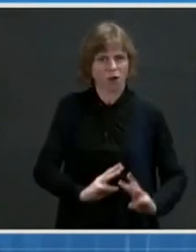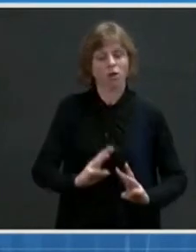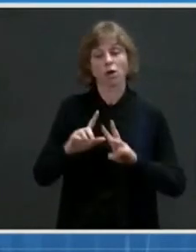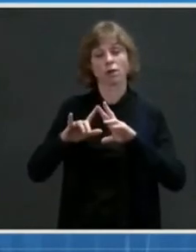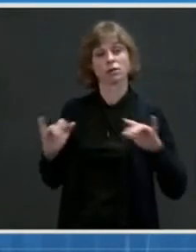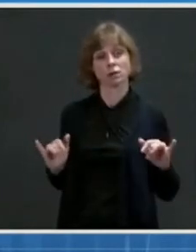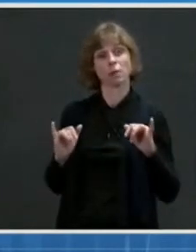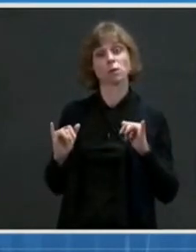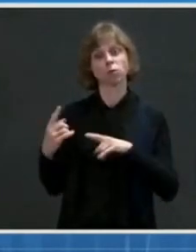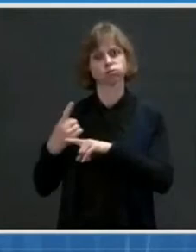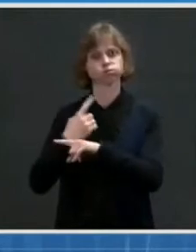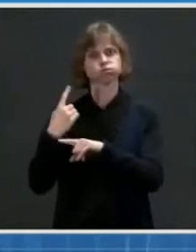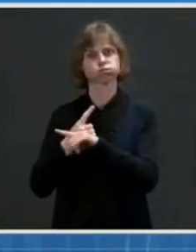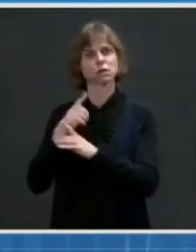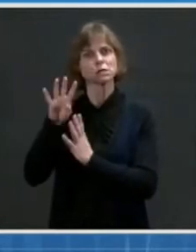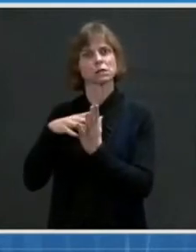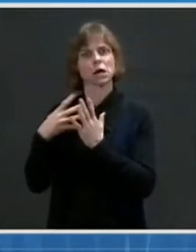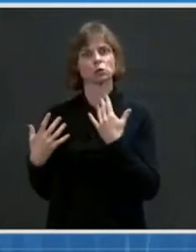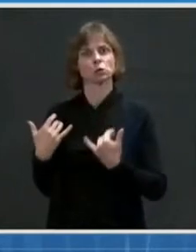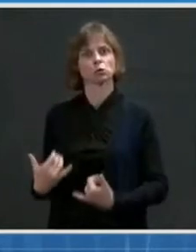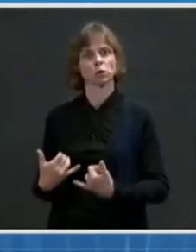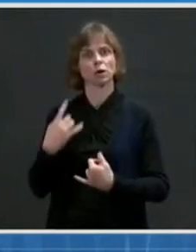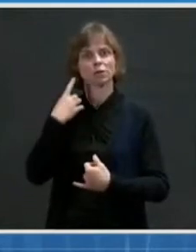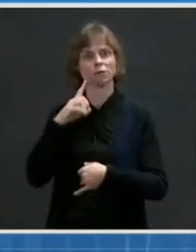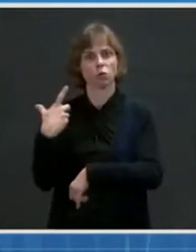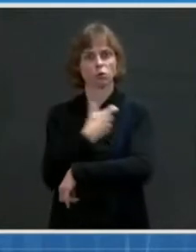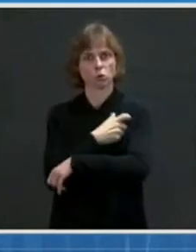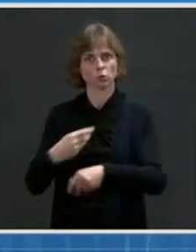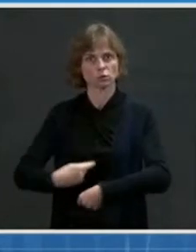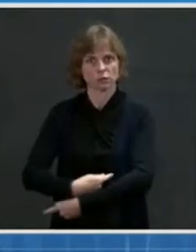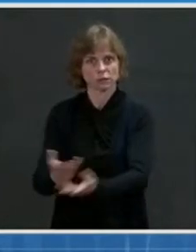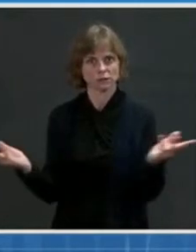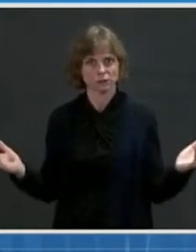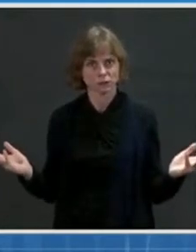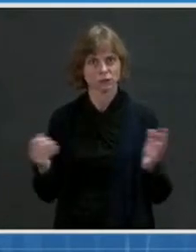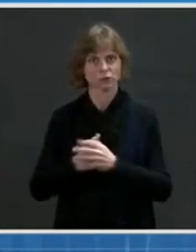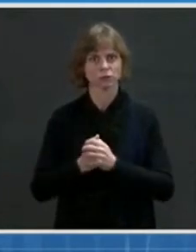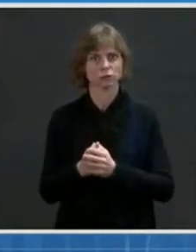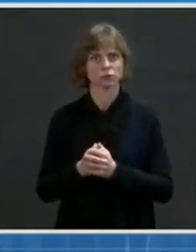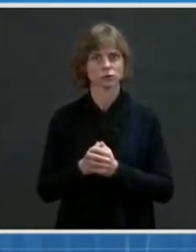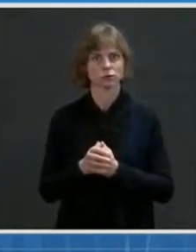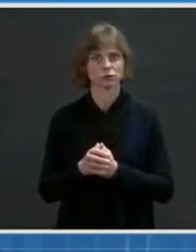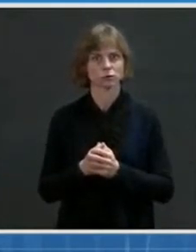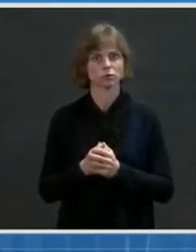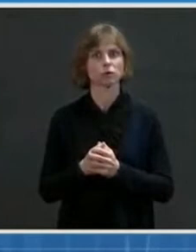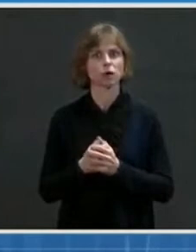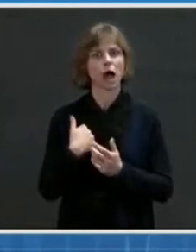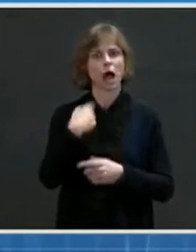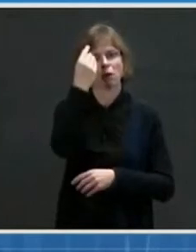WERE DELAYED FROM THE WEATHER, AND DOSES GOING OUT AS A NORMAL PART OF TODAY'S NORMAL